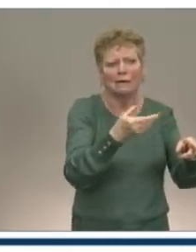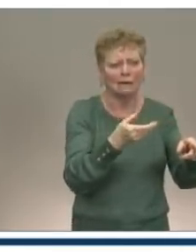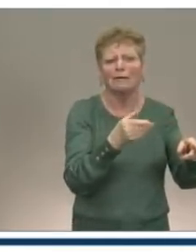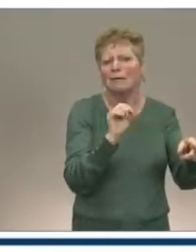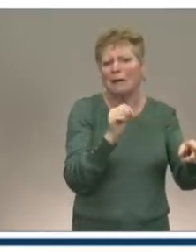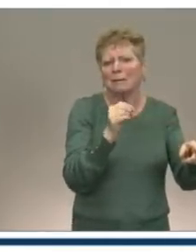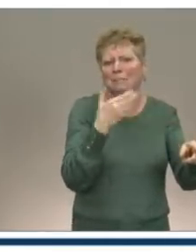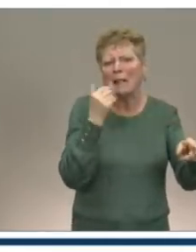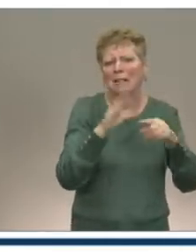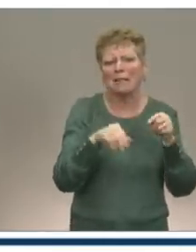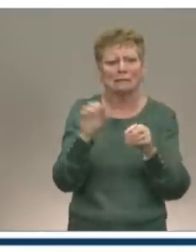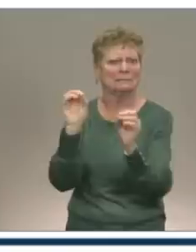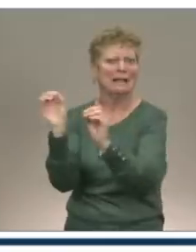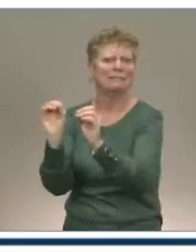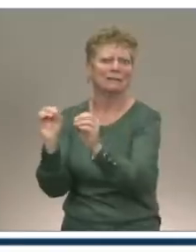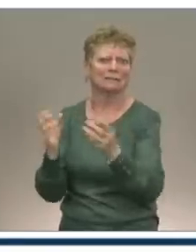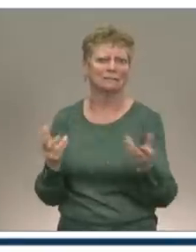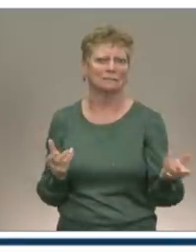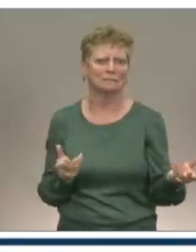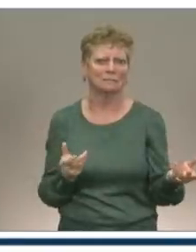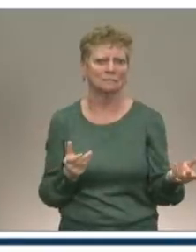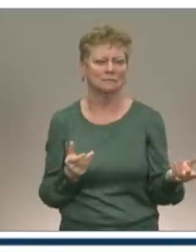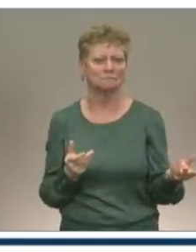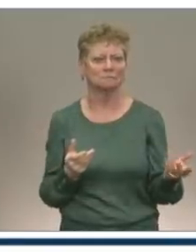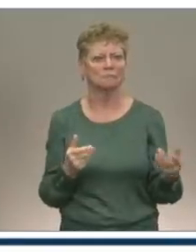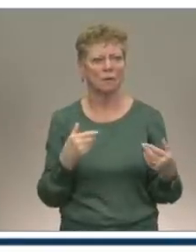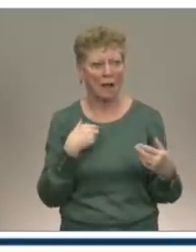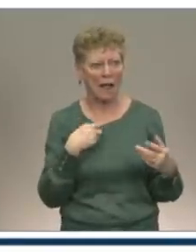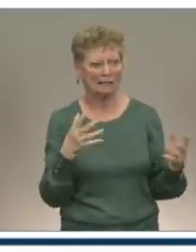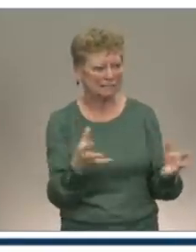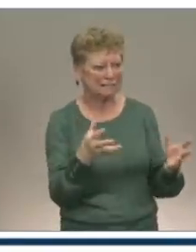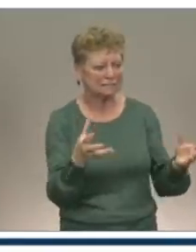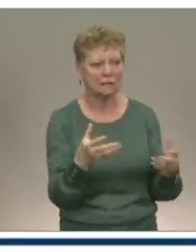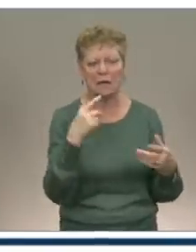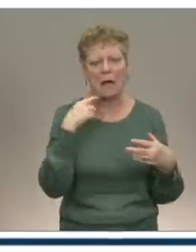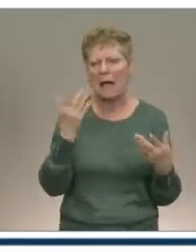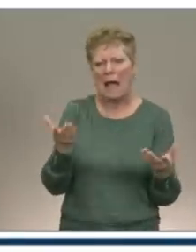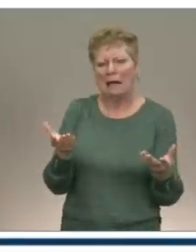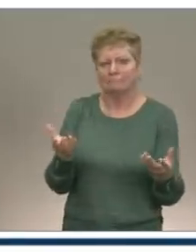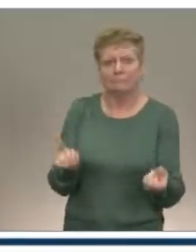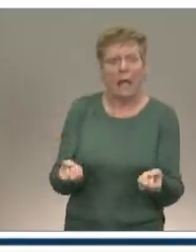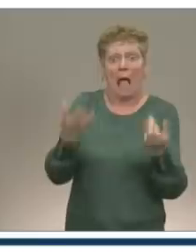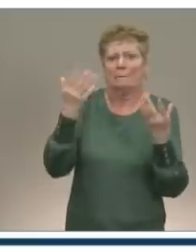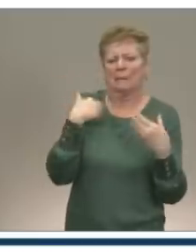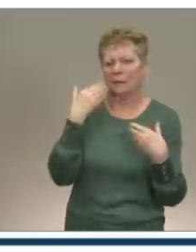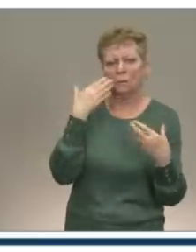go back into the workforce so we did that i don't have numbers about how many but uh you know we